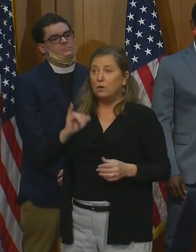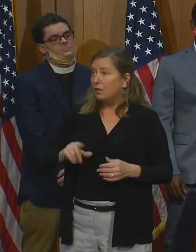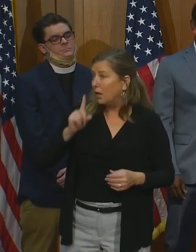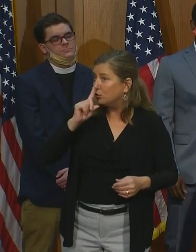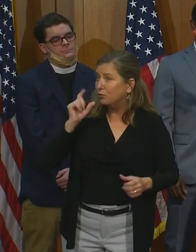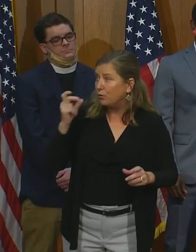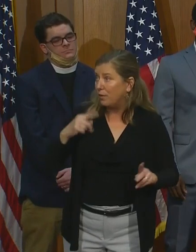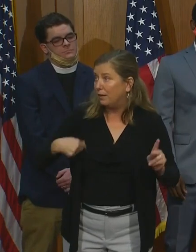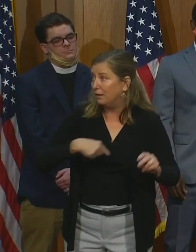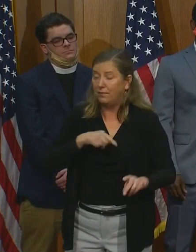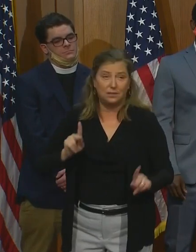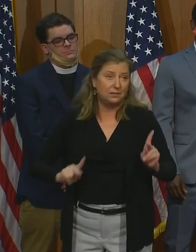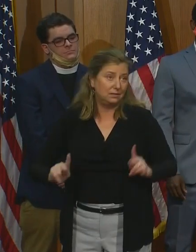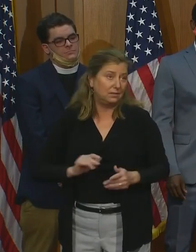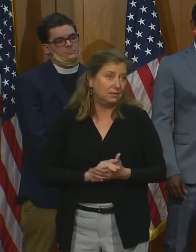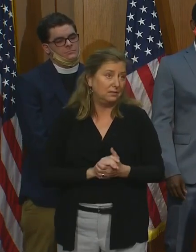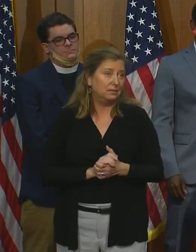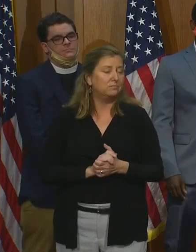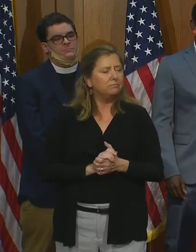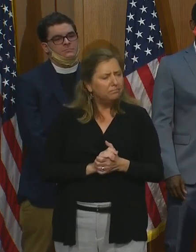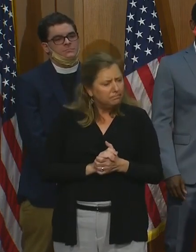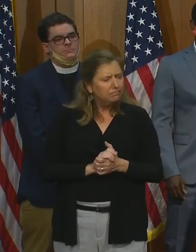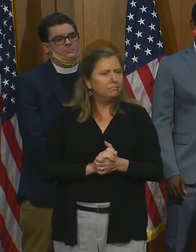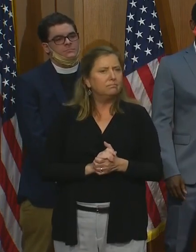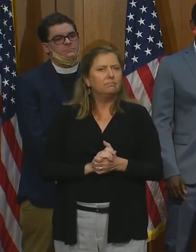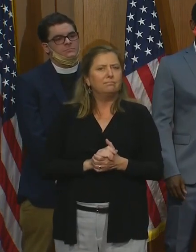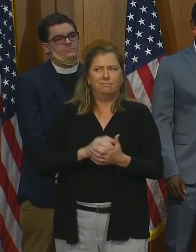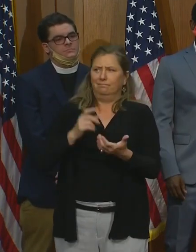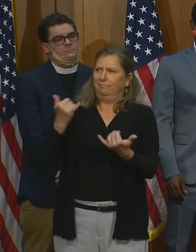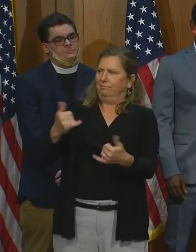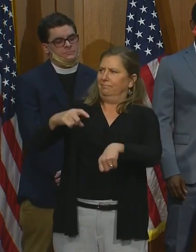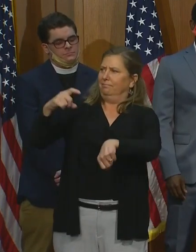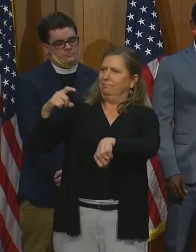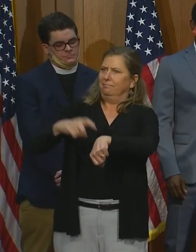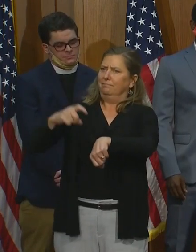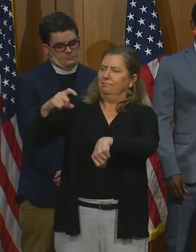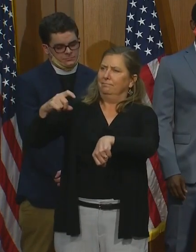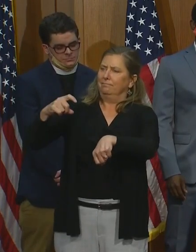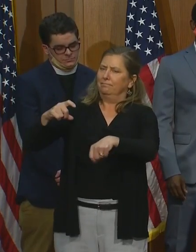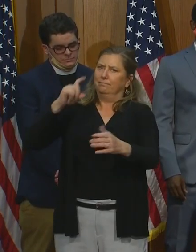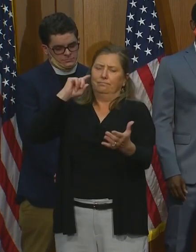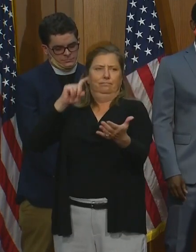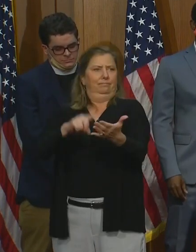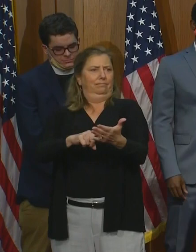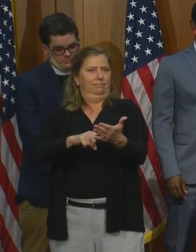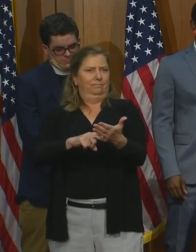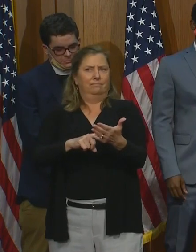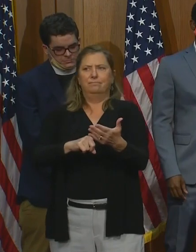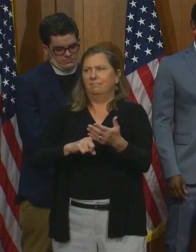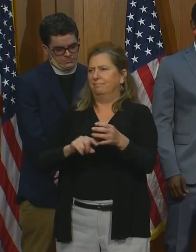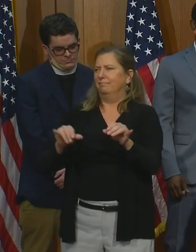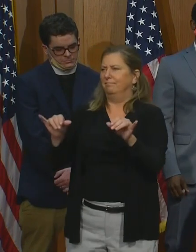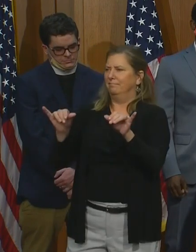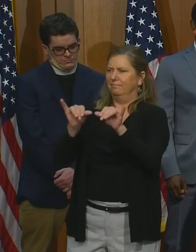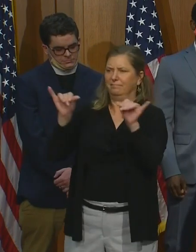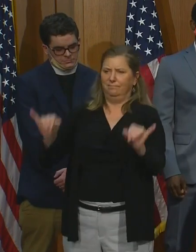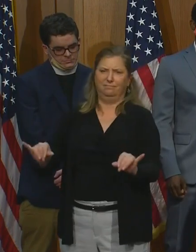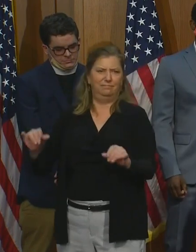MIND DOESN'T KNOW. THAT'S TRUE FOR A LOT OF US. SO IT'S TIME